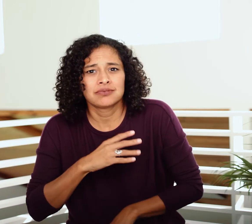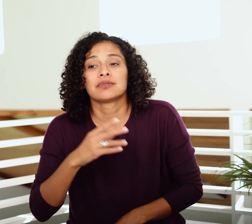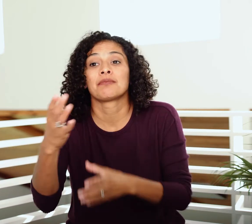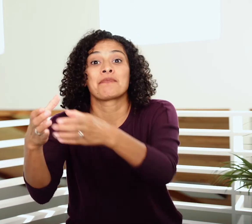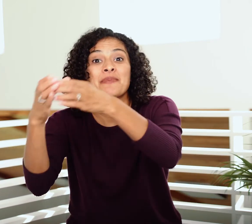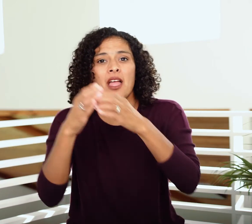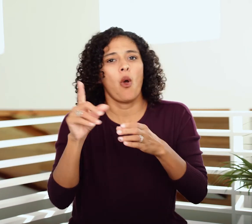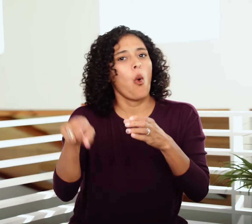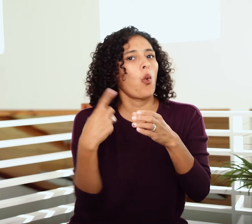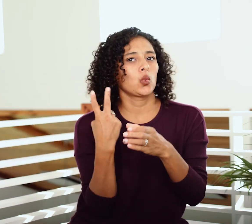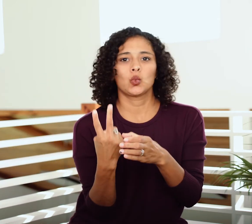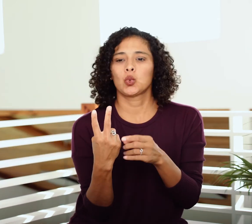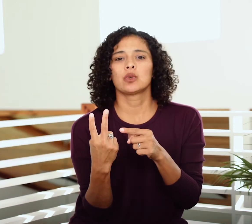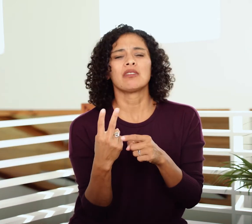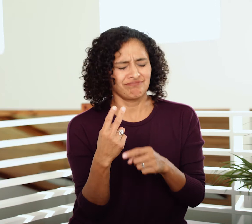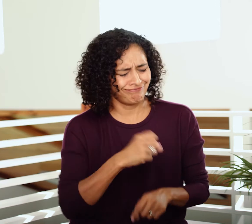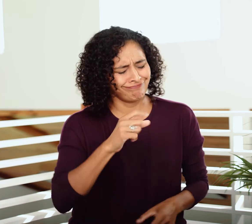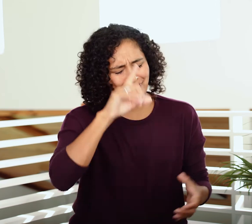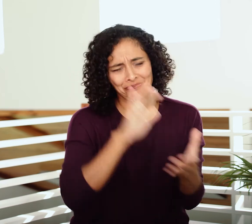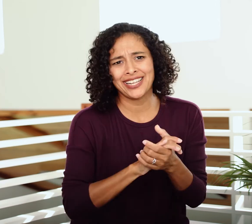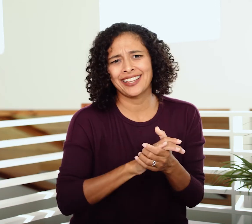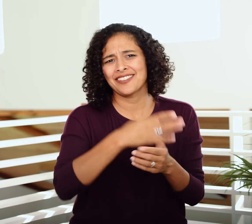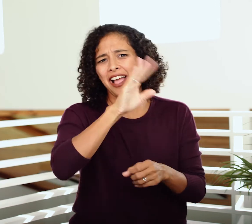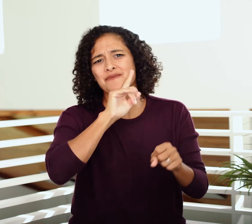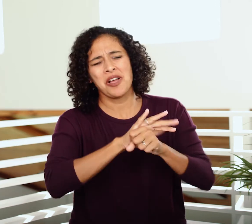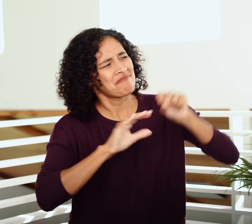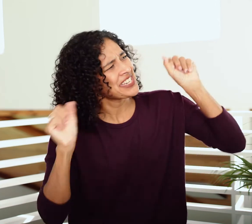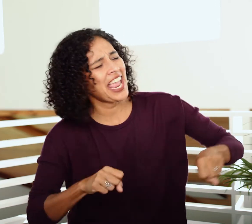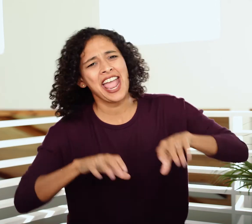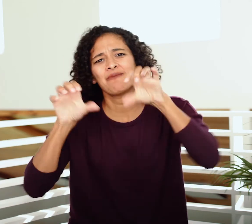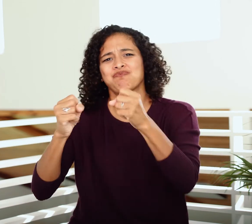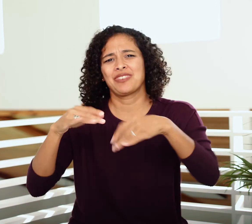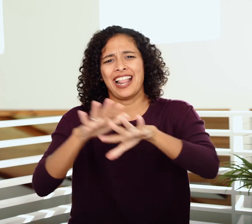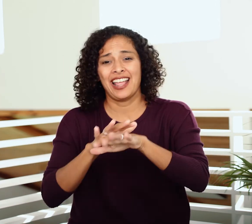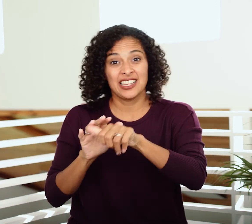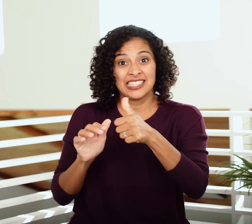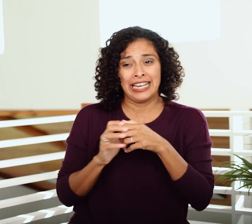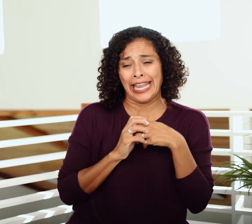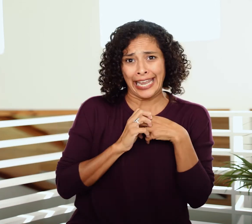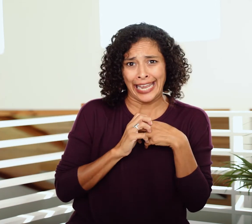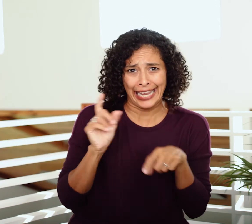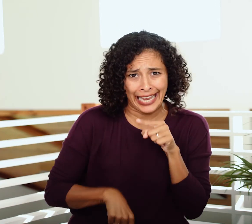only 2 of the leaders believe God’s promise that they can take the land: